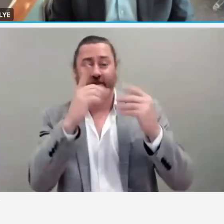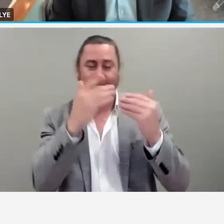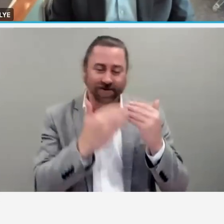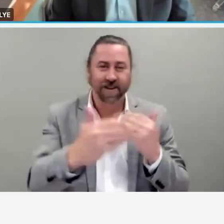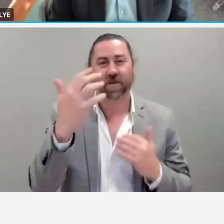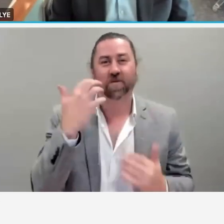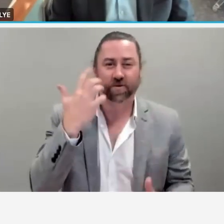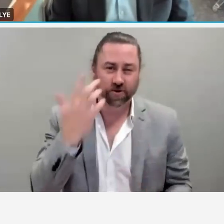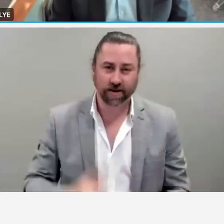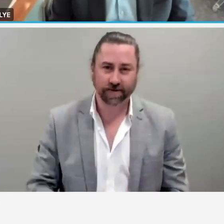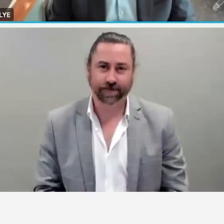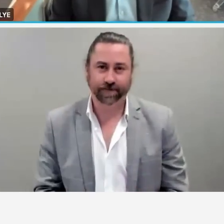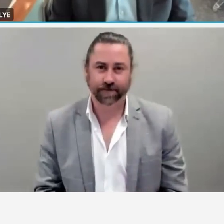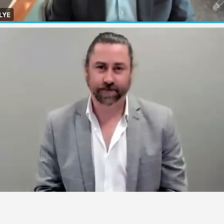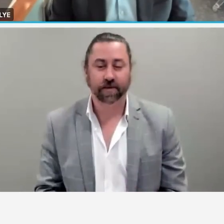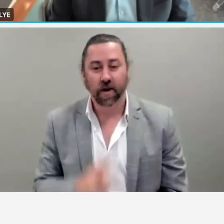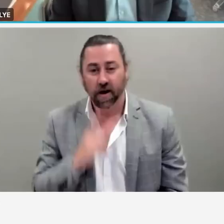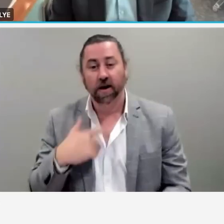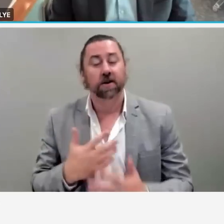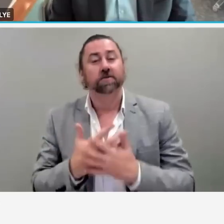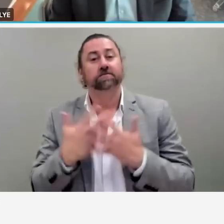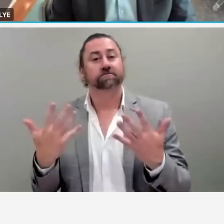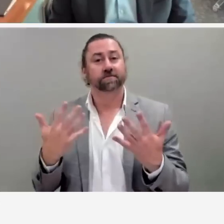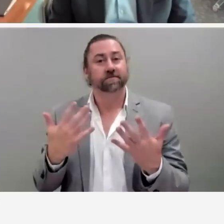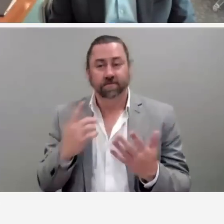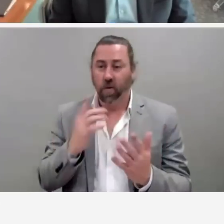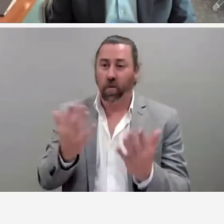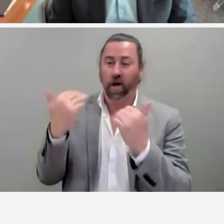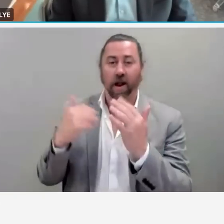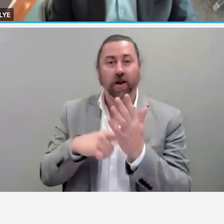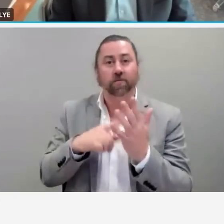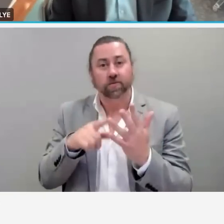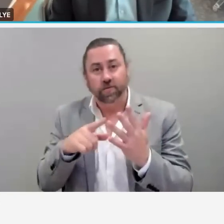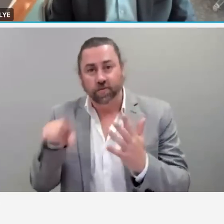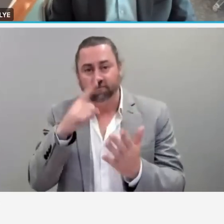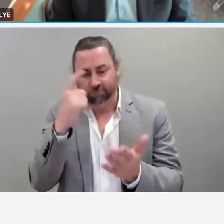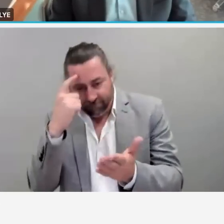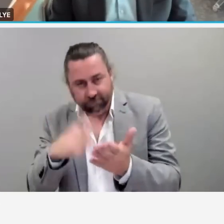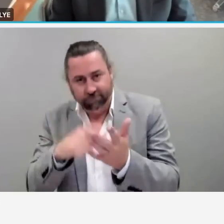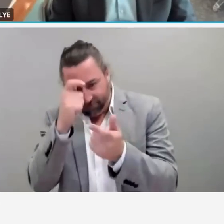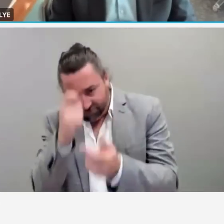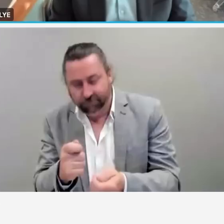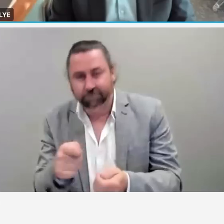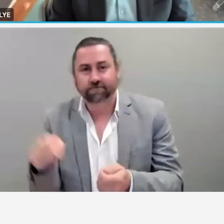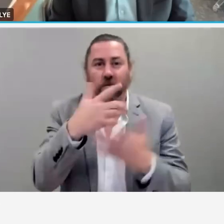I would also like to extend a very warm welcome and acknowledgment to any Aboriginal and Torres Strait Islander peoples who are joining us here